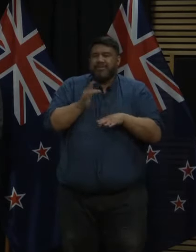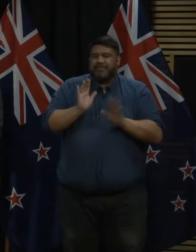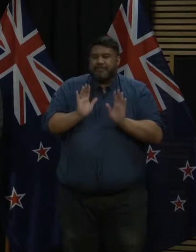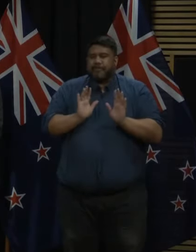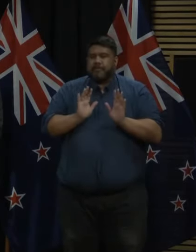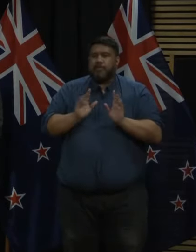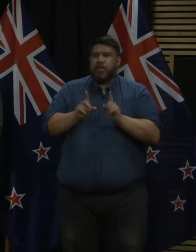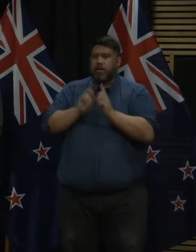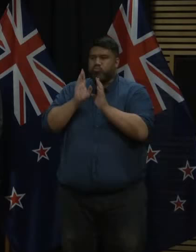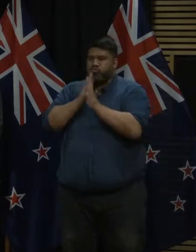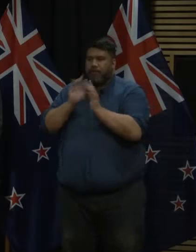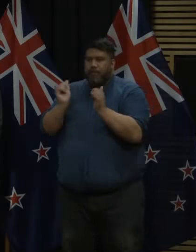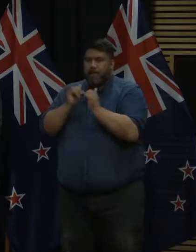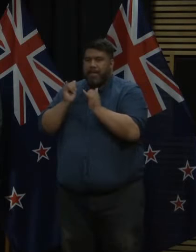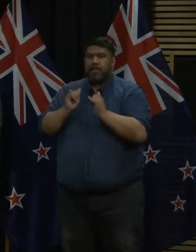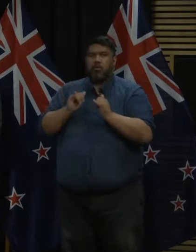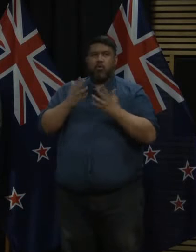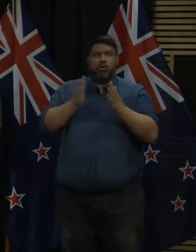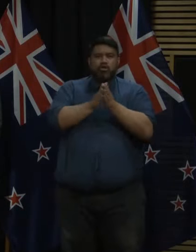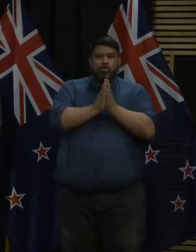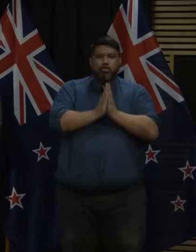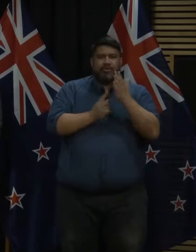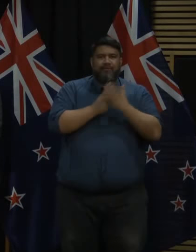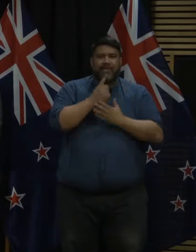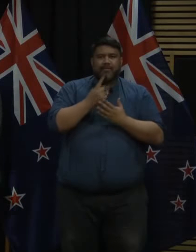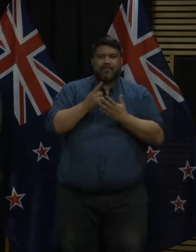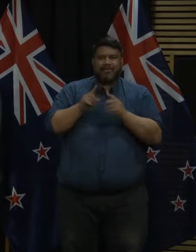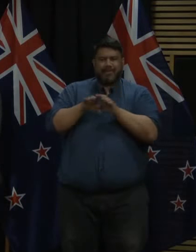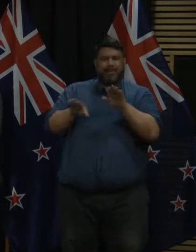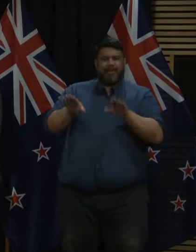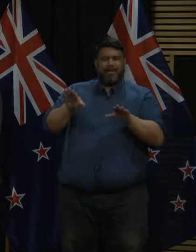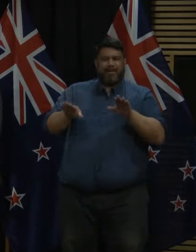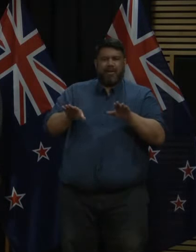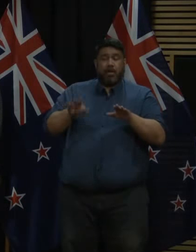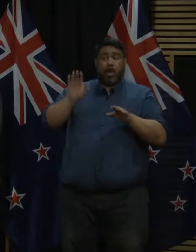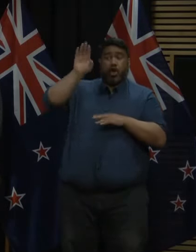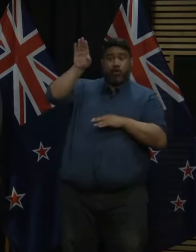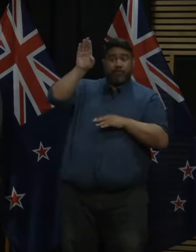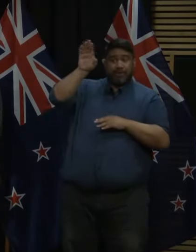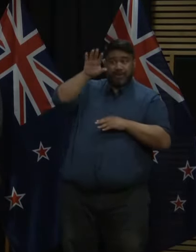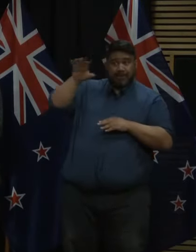Churches? Some areas are more